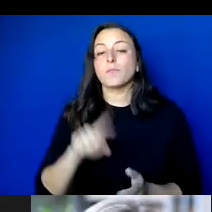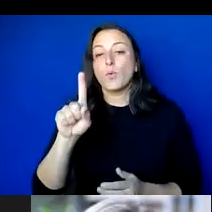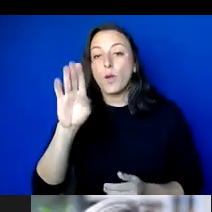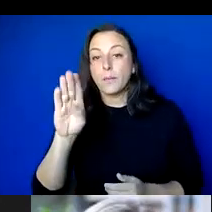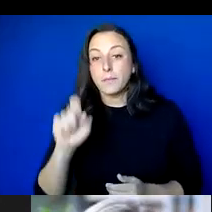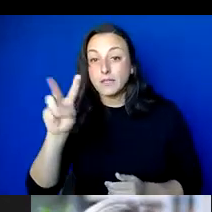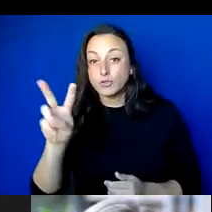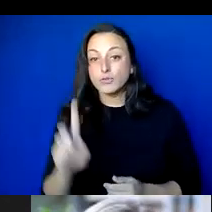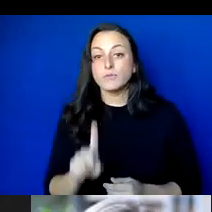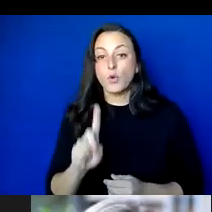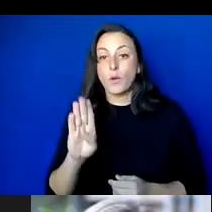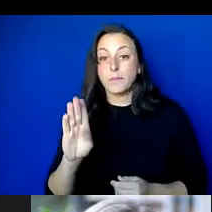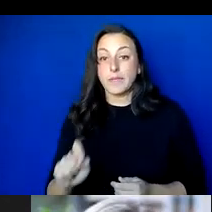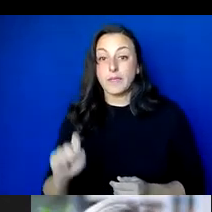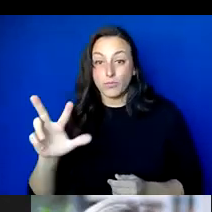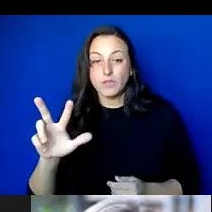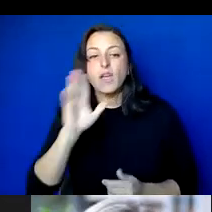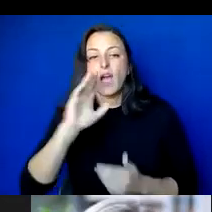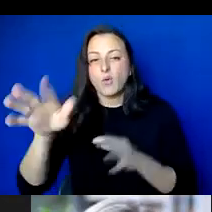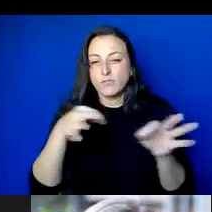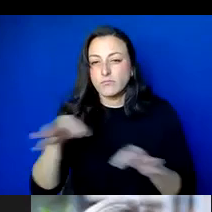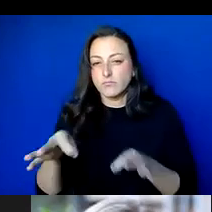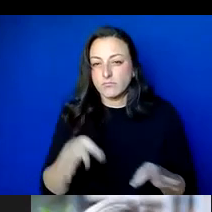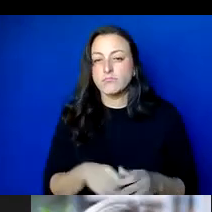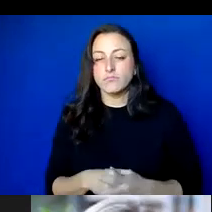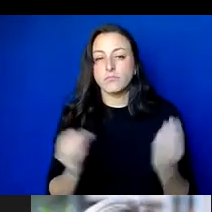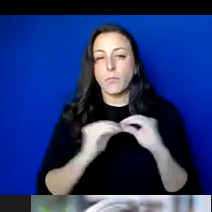in detail more in the next few slides. So let's go ahead and move to the next slide.